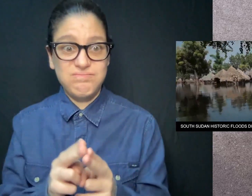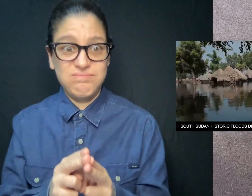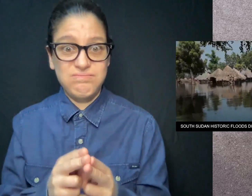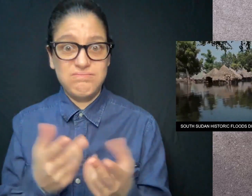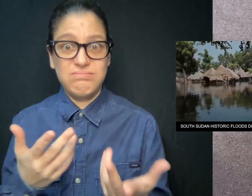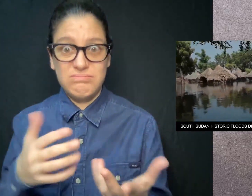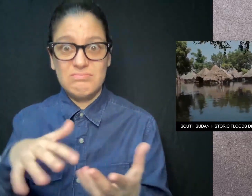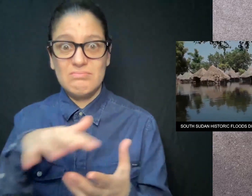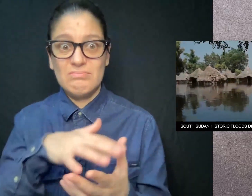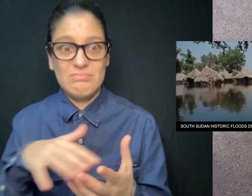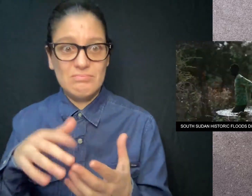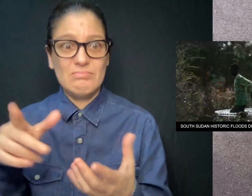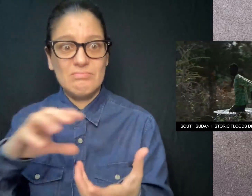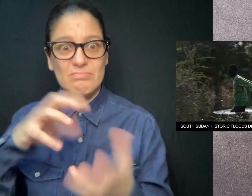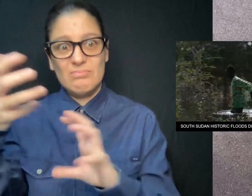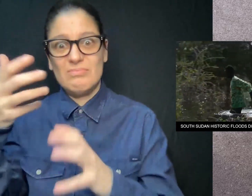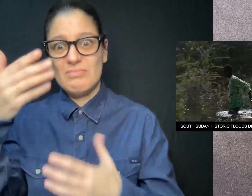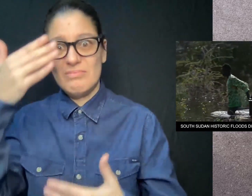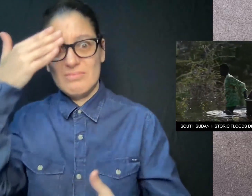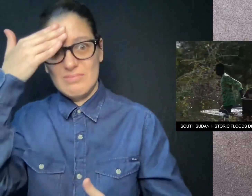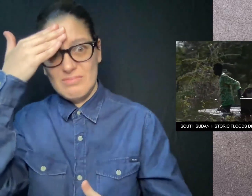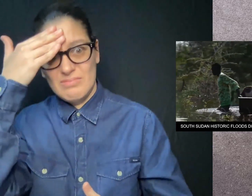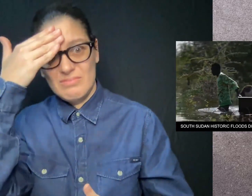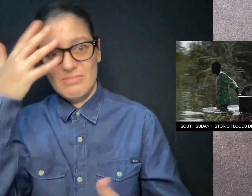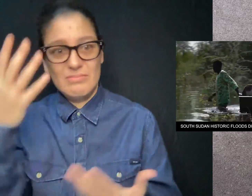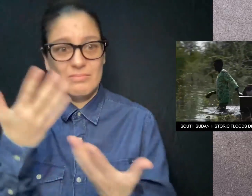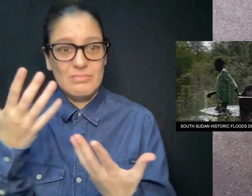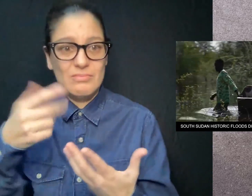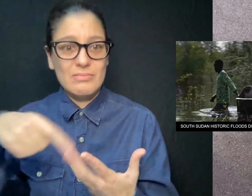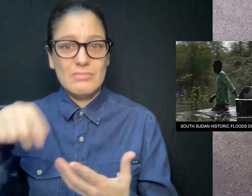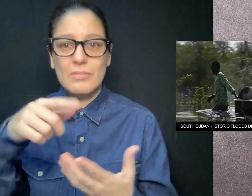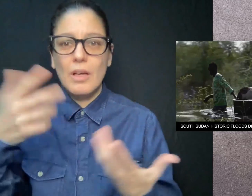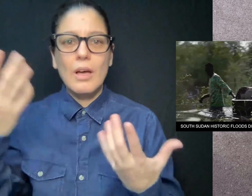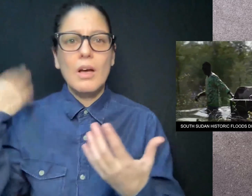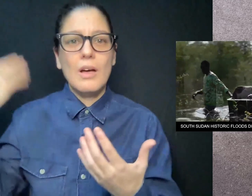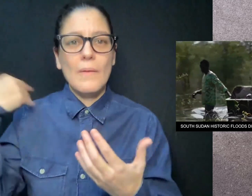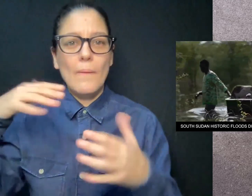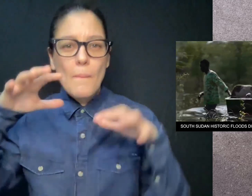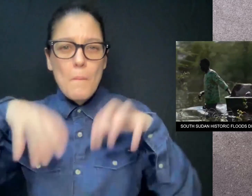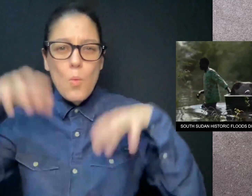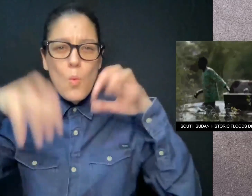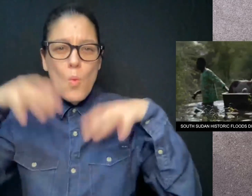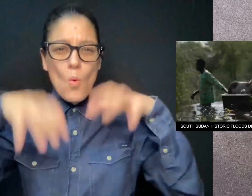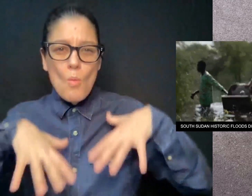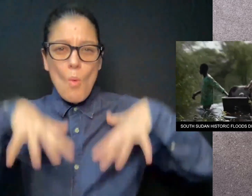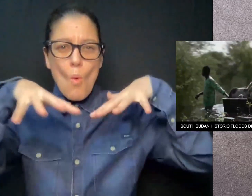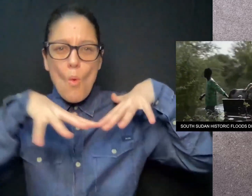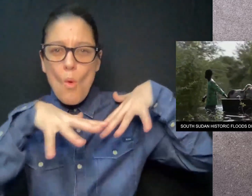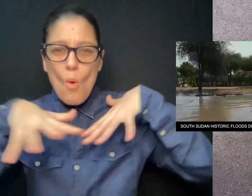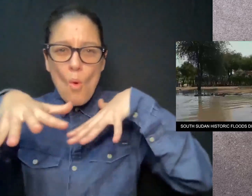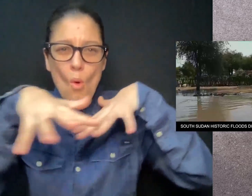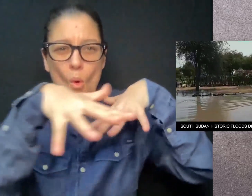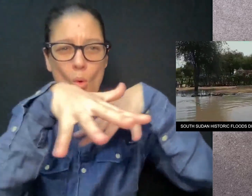in south Sudan food shortages and risk of illness are big concerns